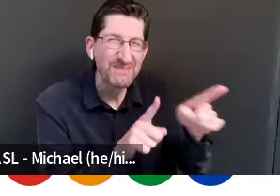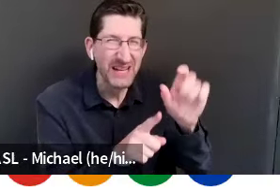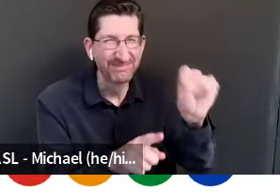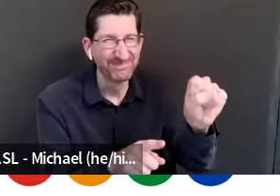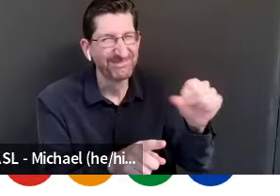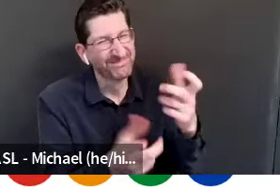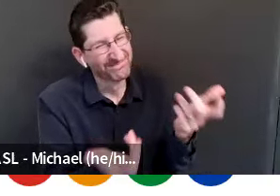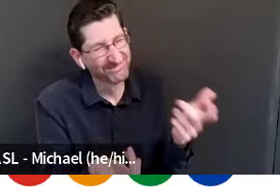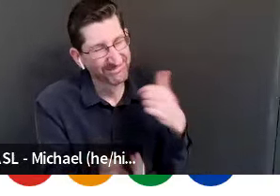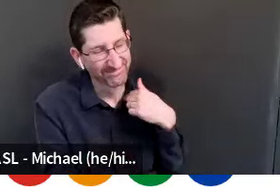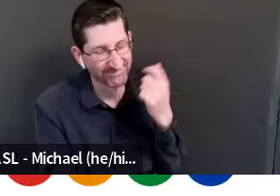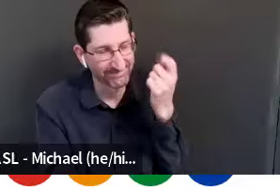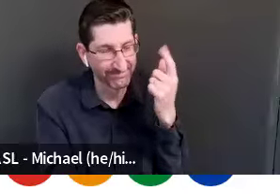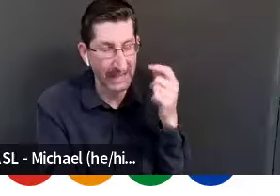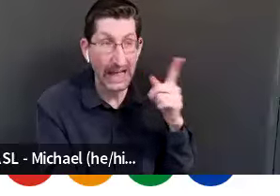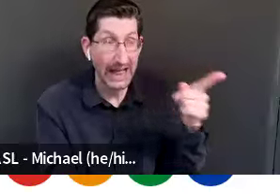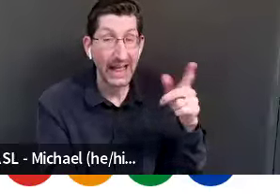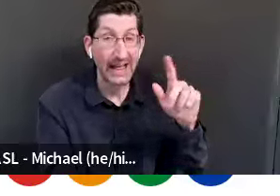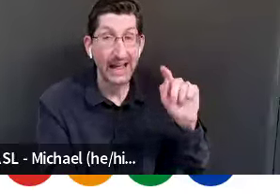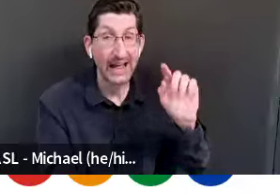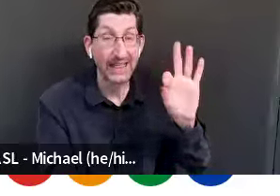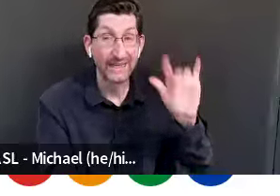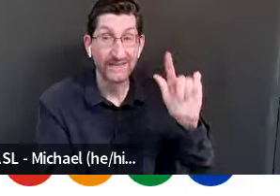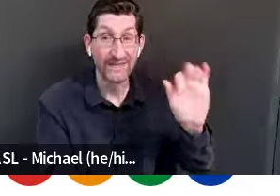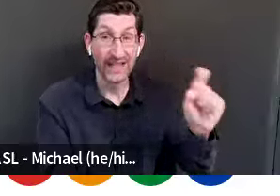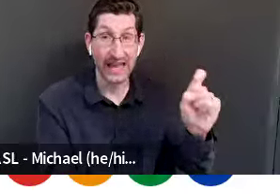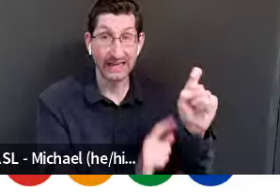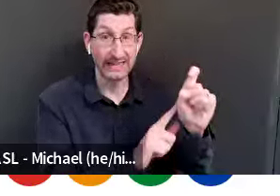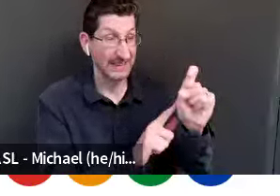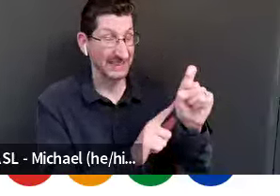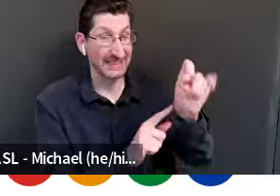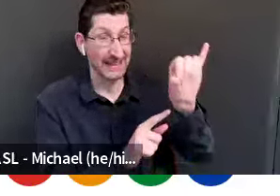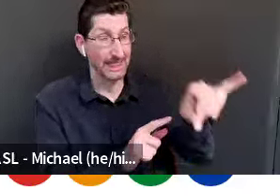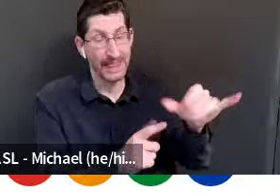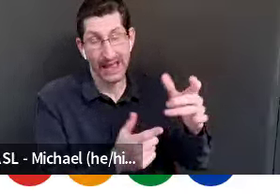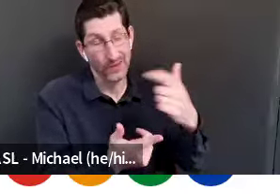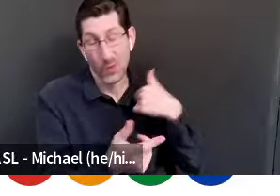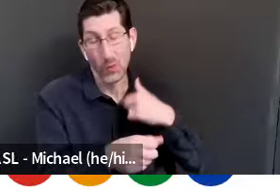IS GOING ON THERE.